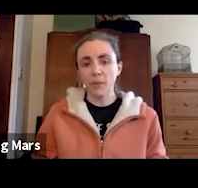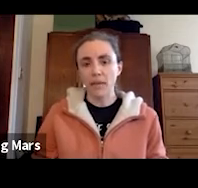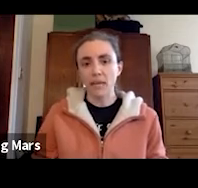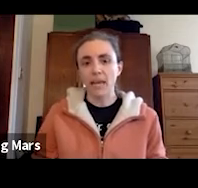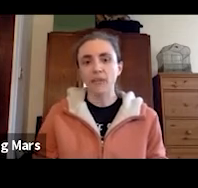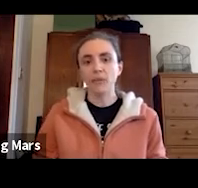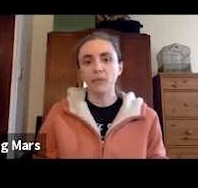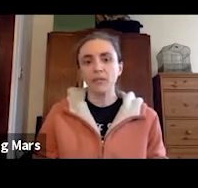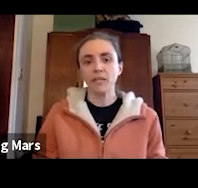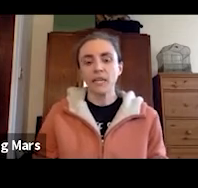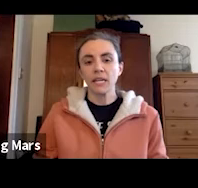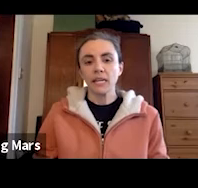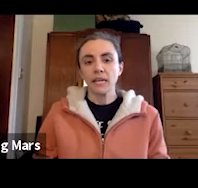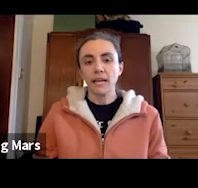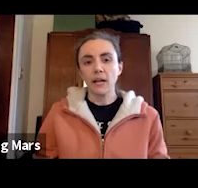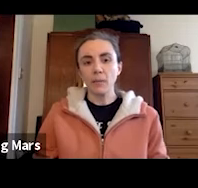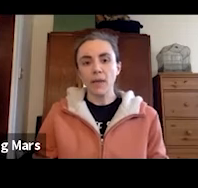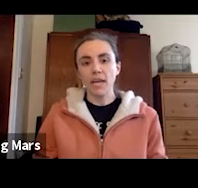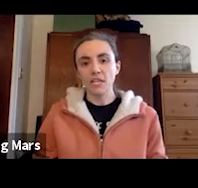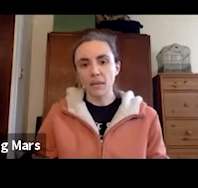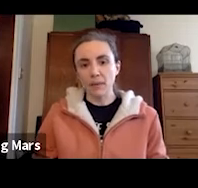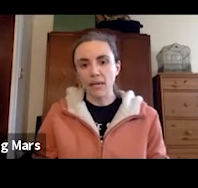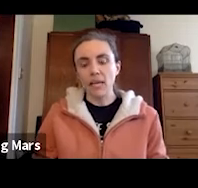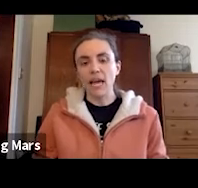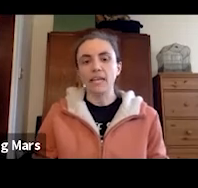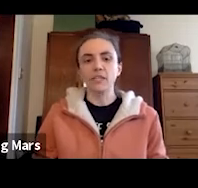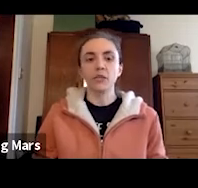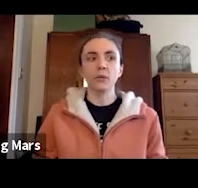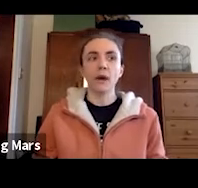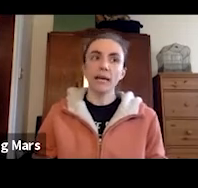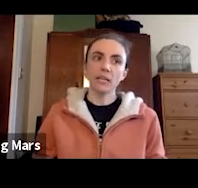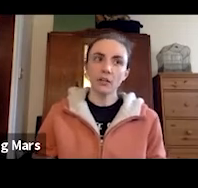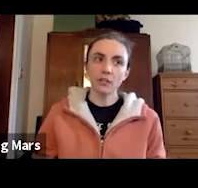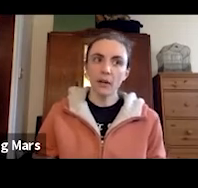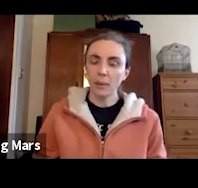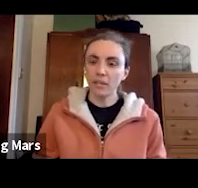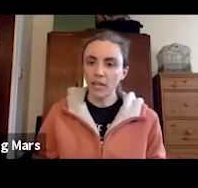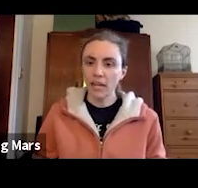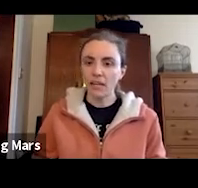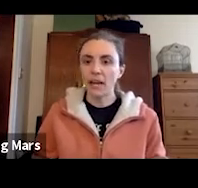me and who would help educate me and who I could also help educate,